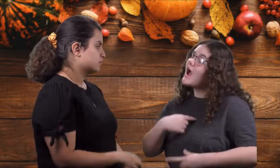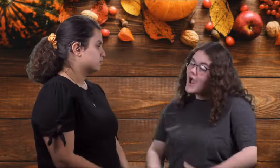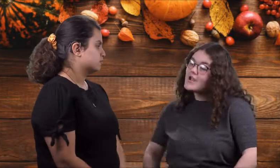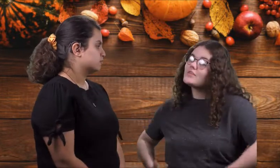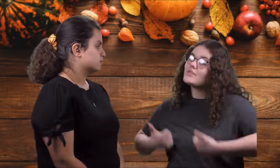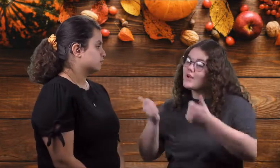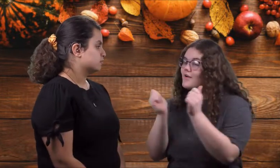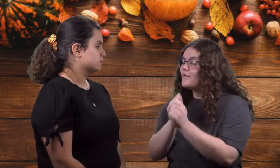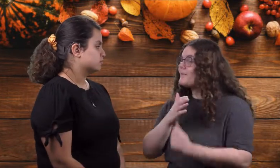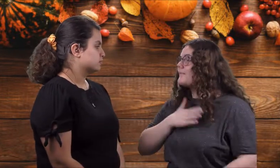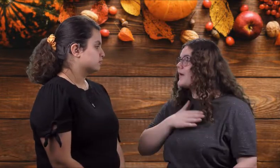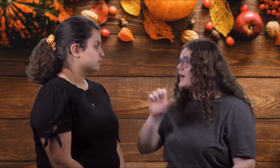[Interpreter Person 1] Who do you live with?